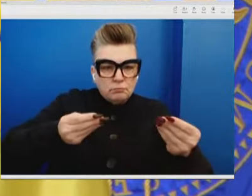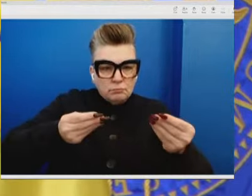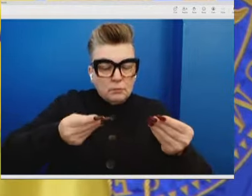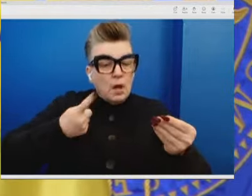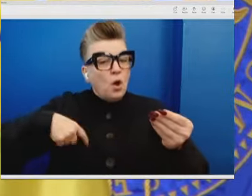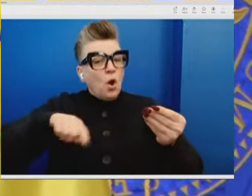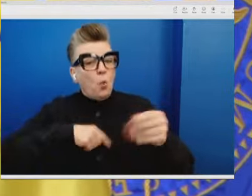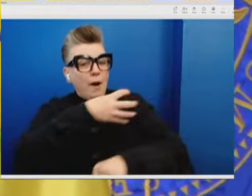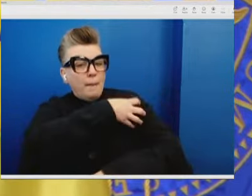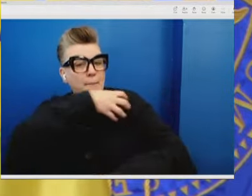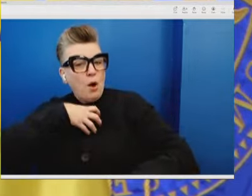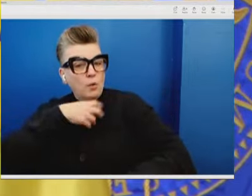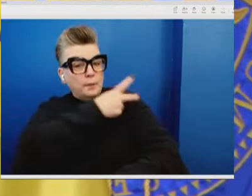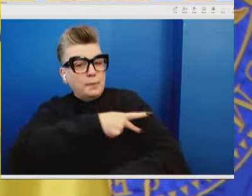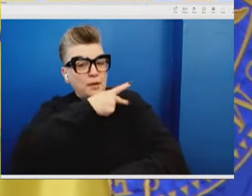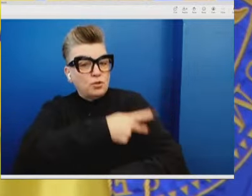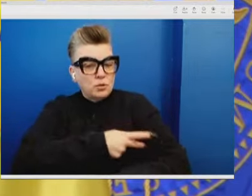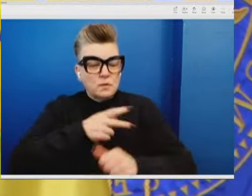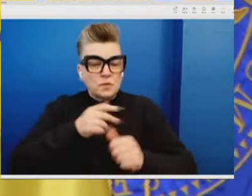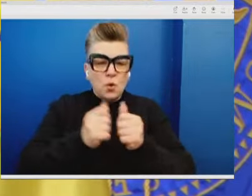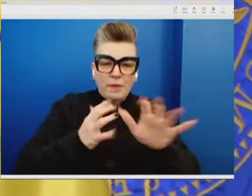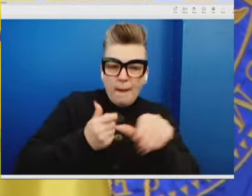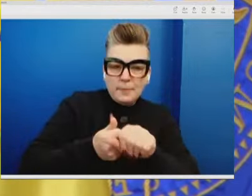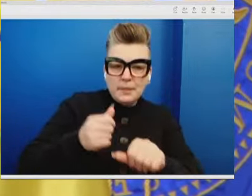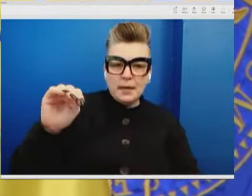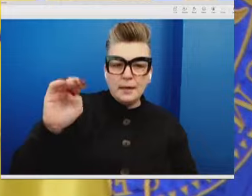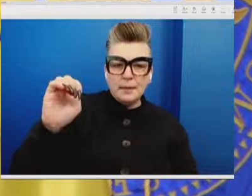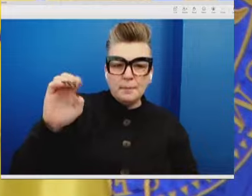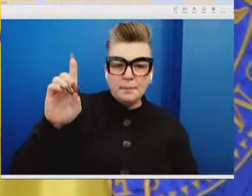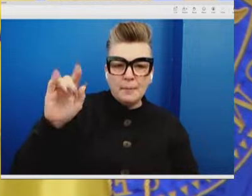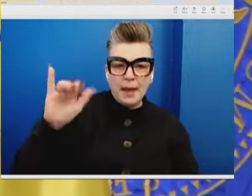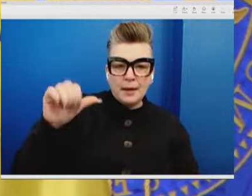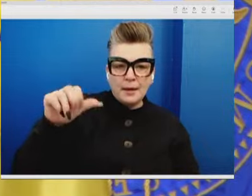daily life so that they can have innovative tools to help with their health. And now